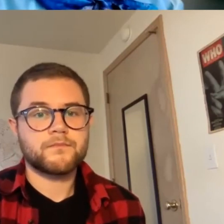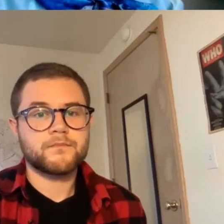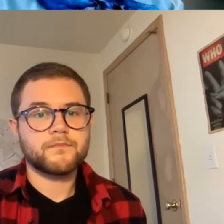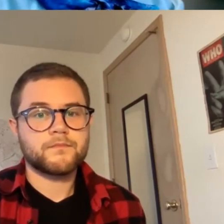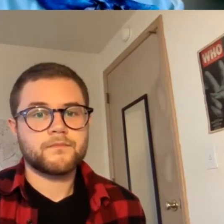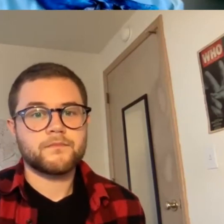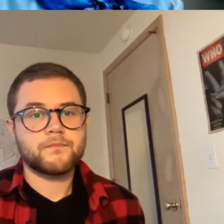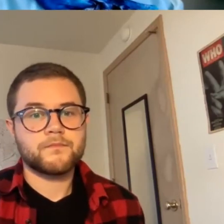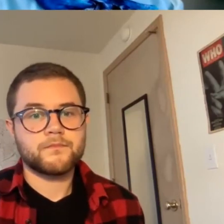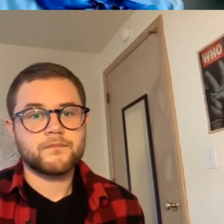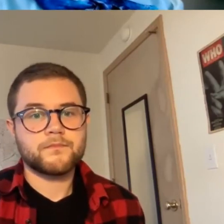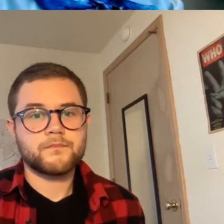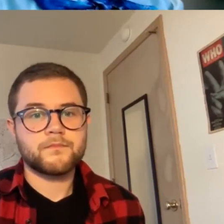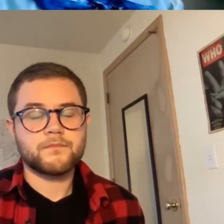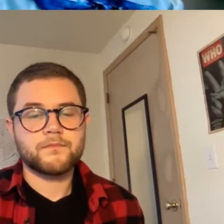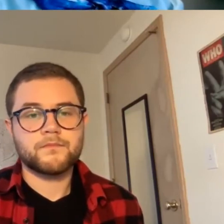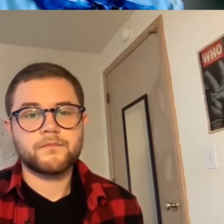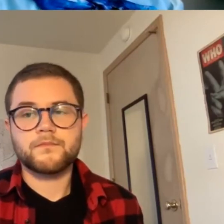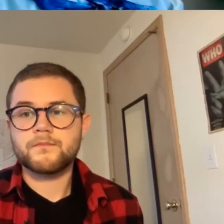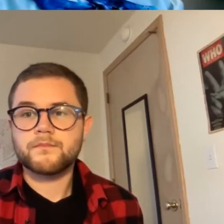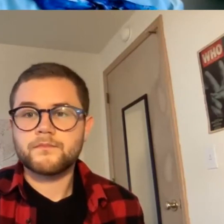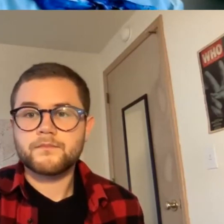Some of the people in the video look awfully darn young in them.